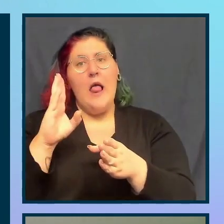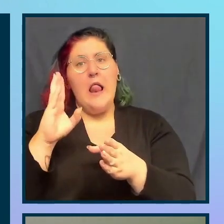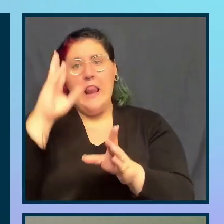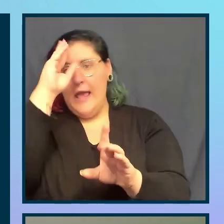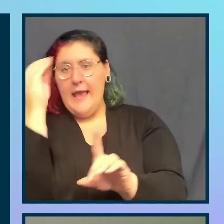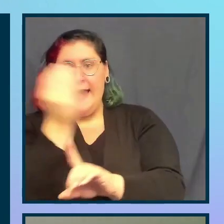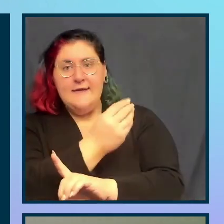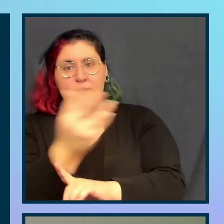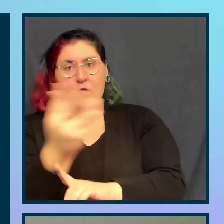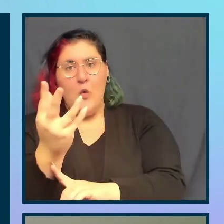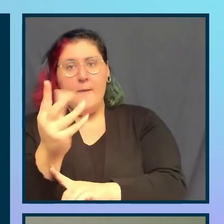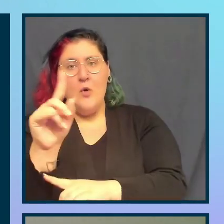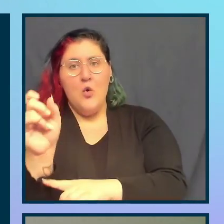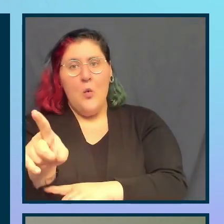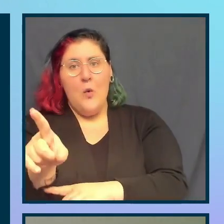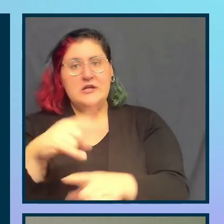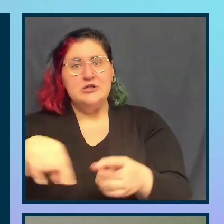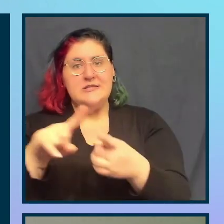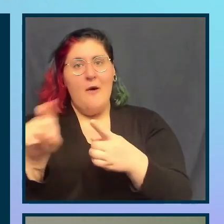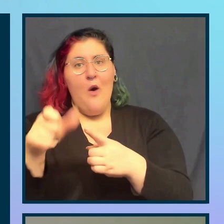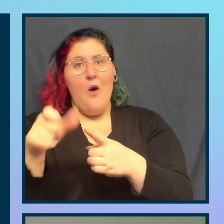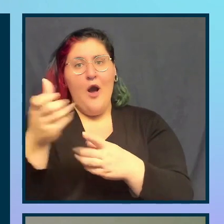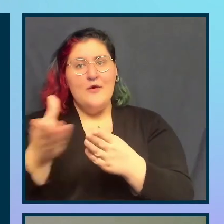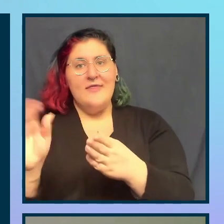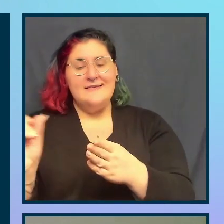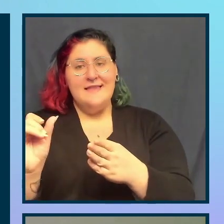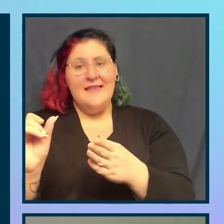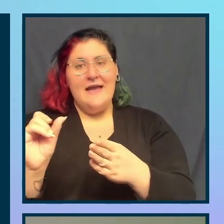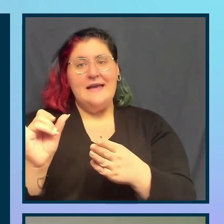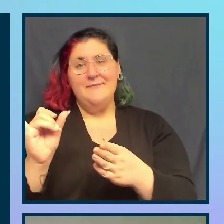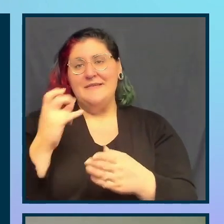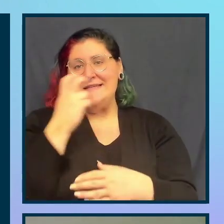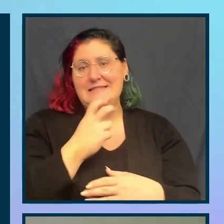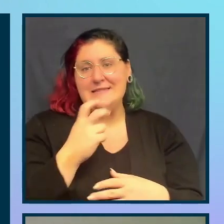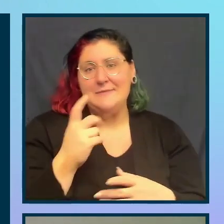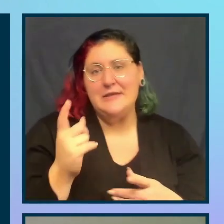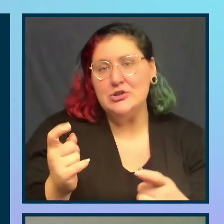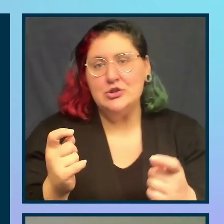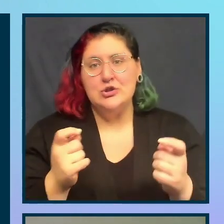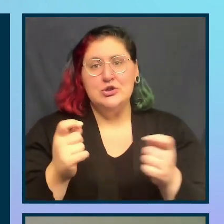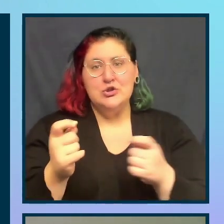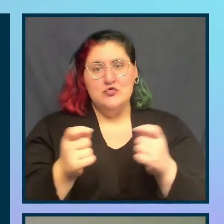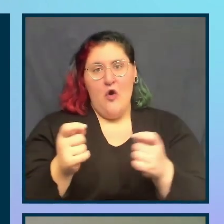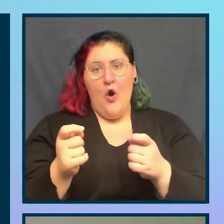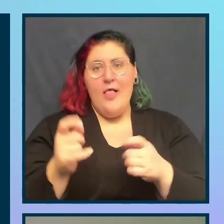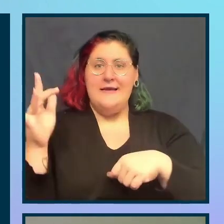about other things like speech control and touch. And so after you've done that,